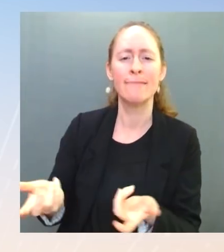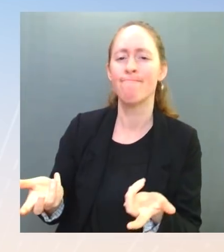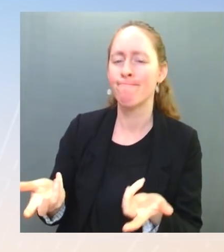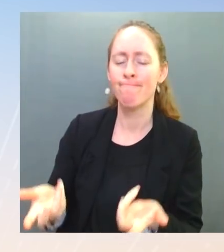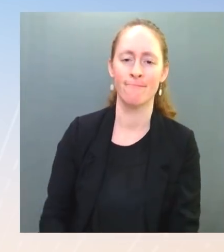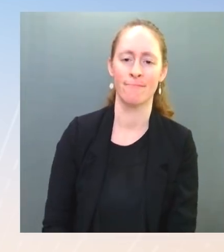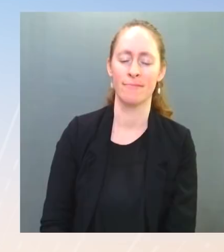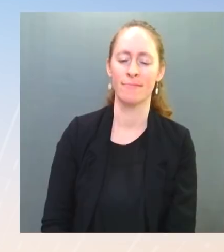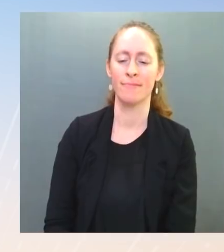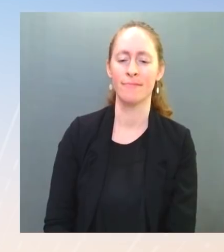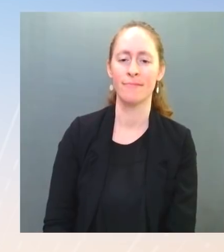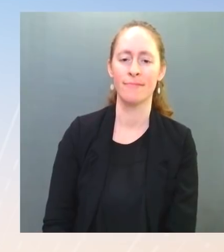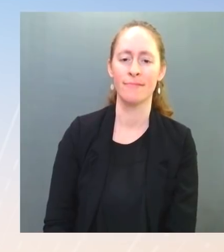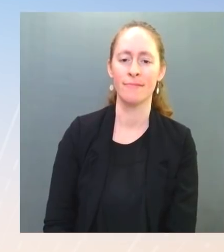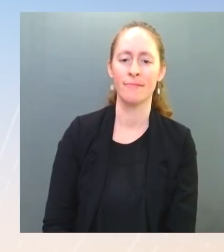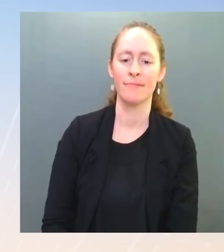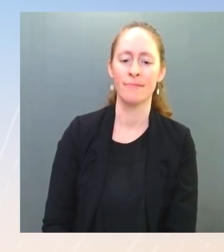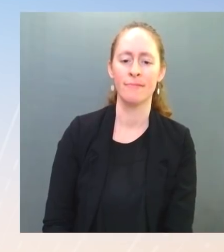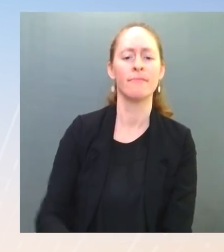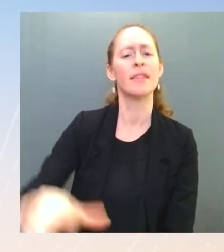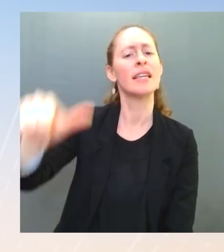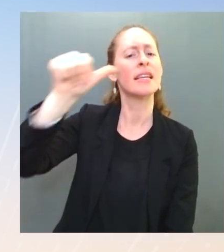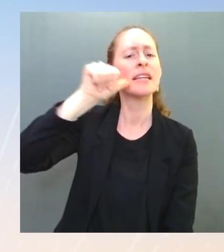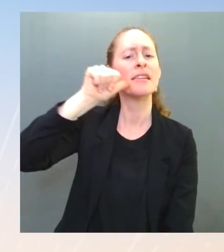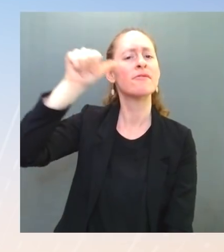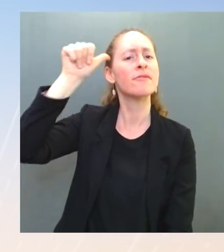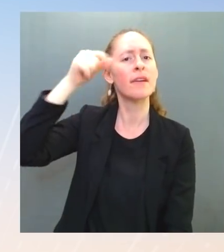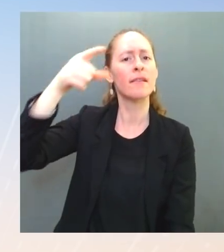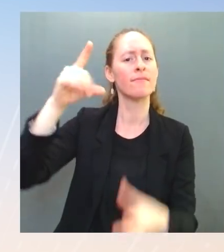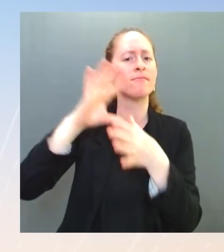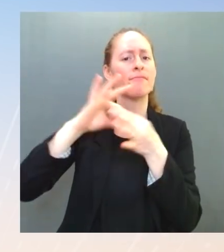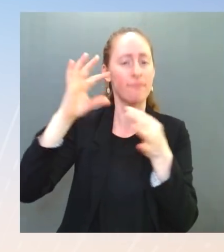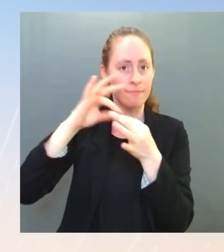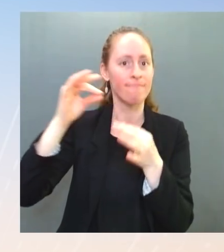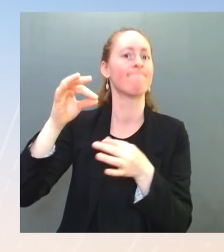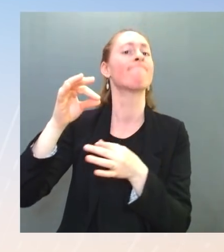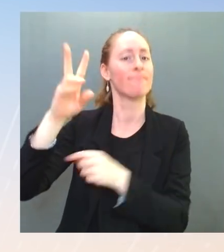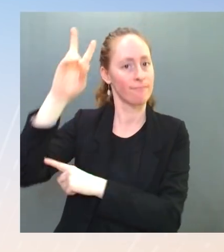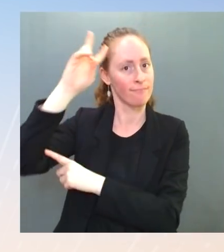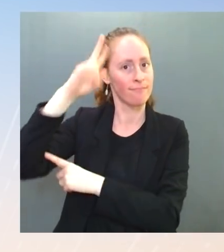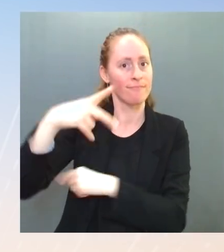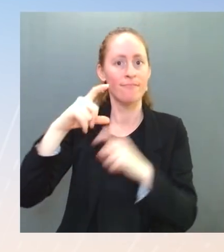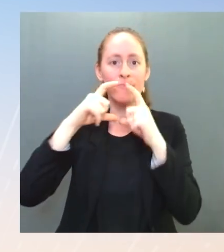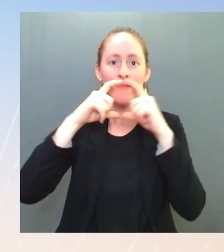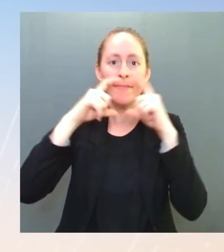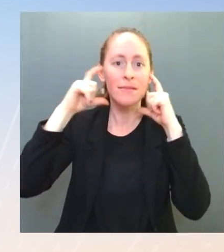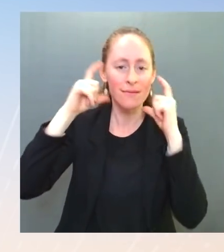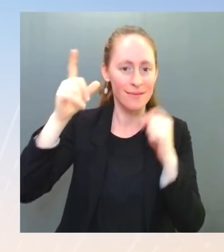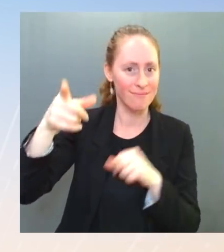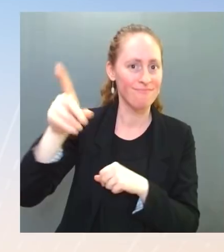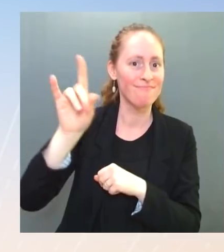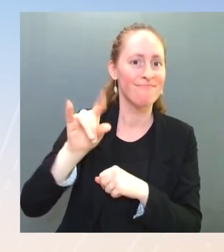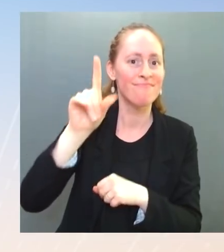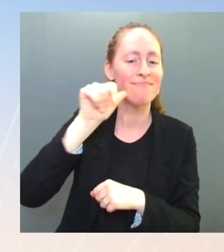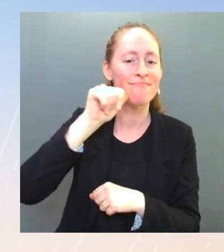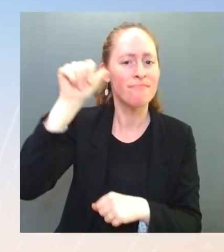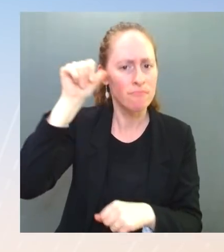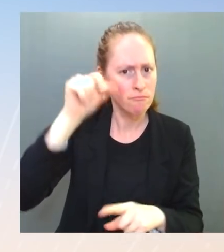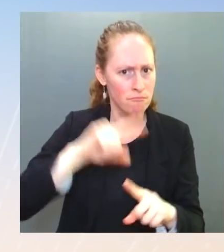showing her standing over the President without a mask on. Can you explain what happened there? Ms. Psaki: Well, I would say that the Vice President